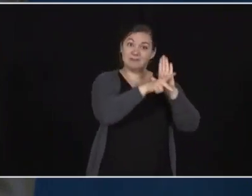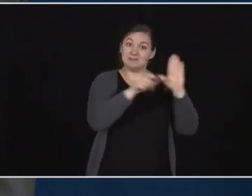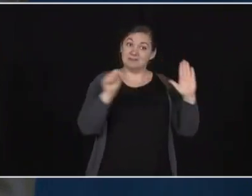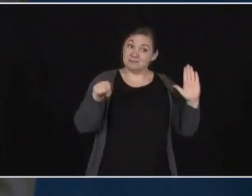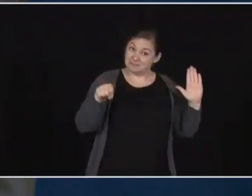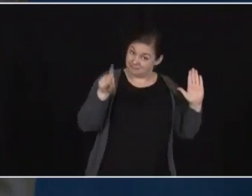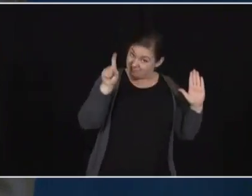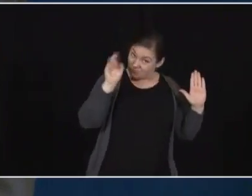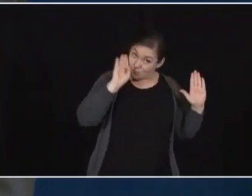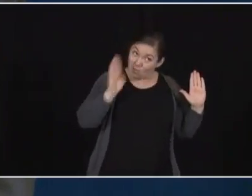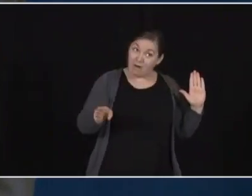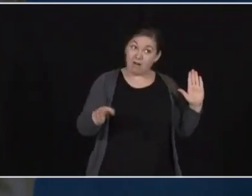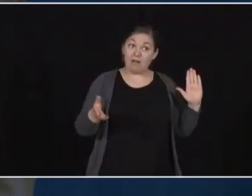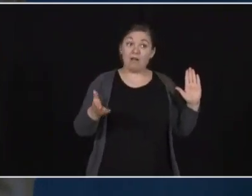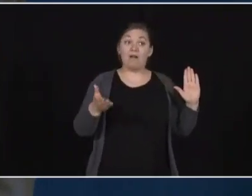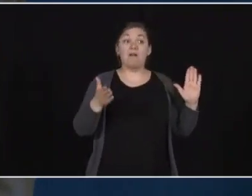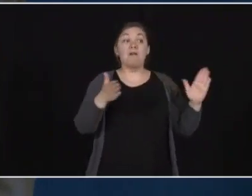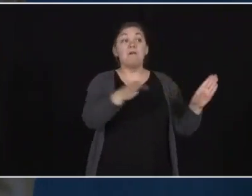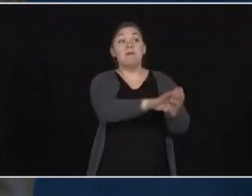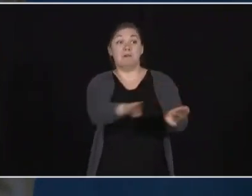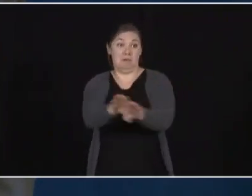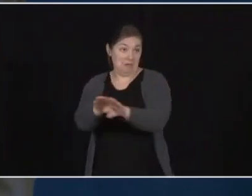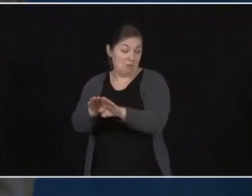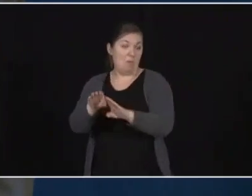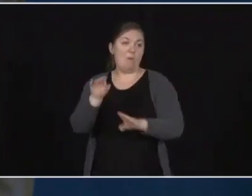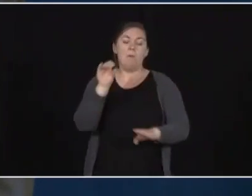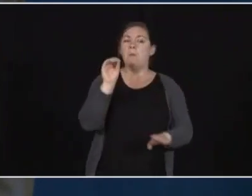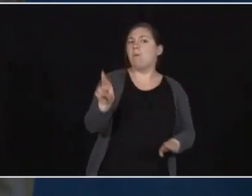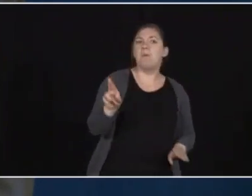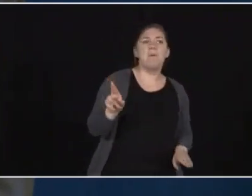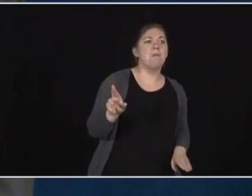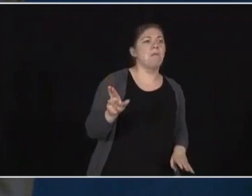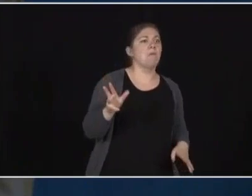in terms of case number by testing way more people.